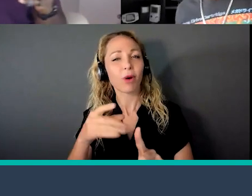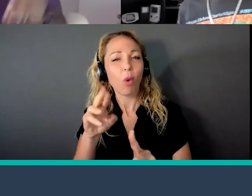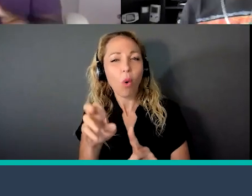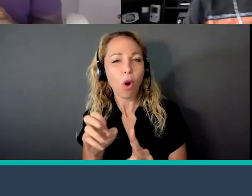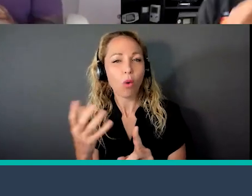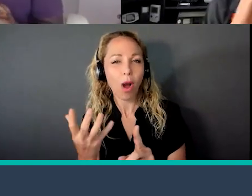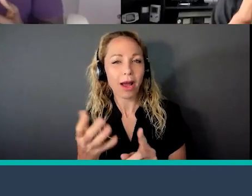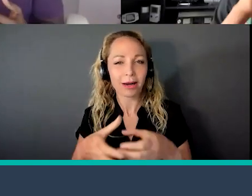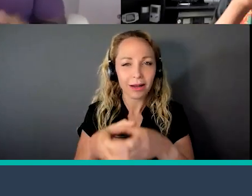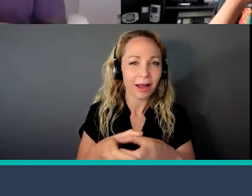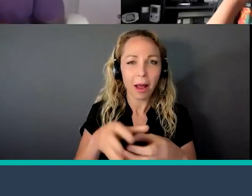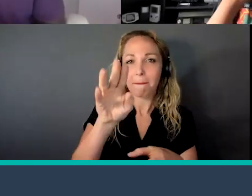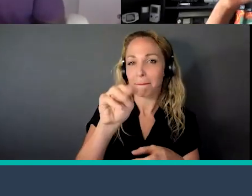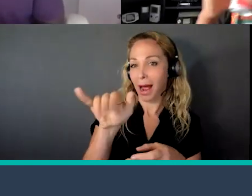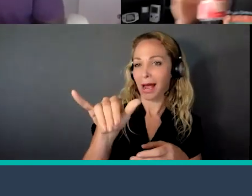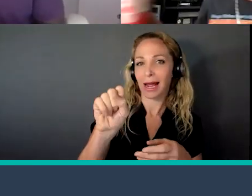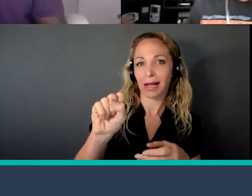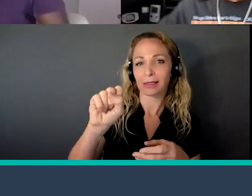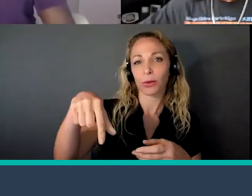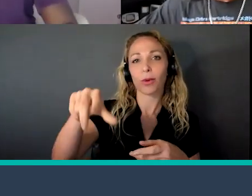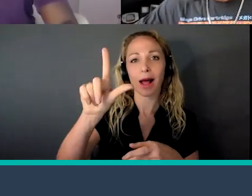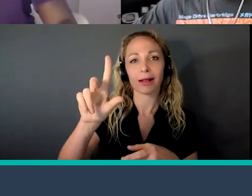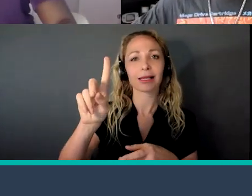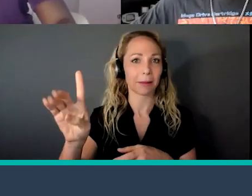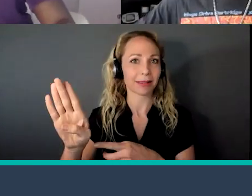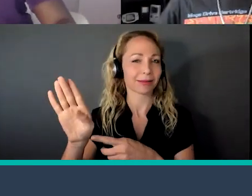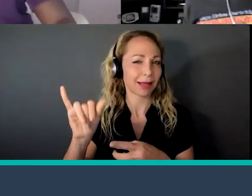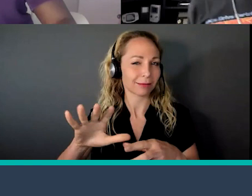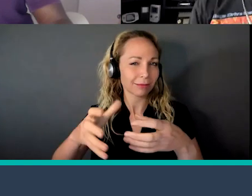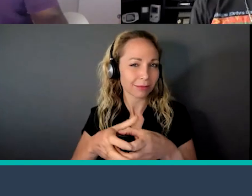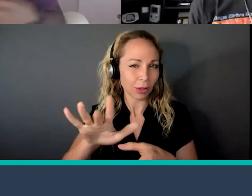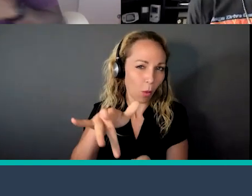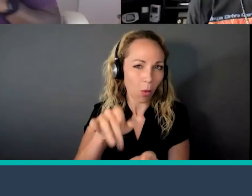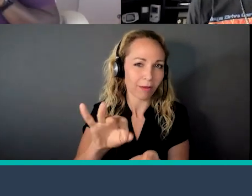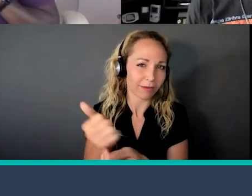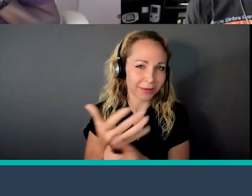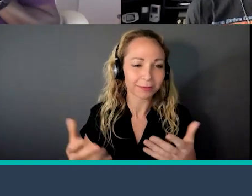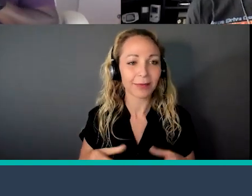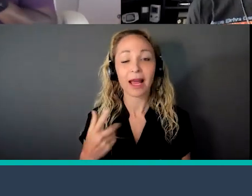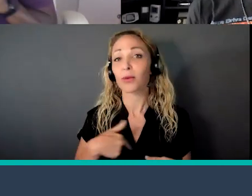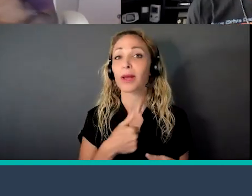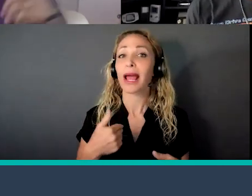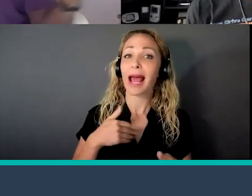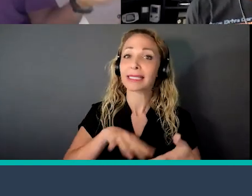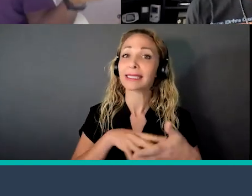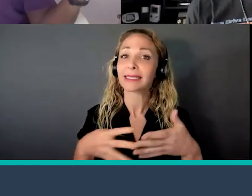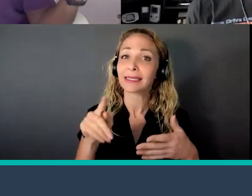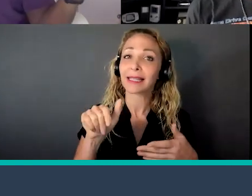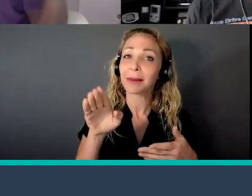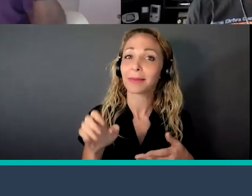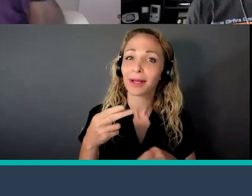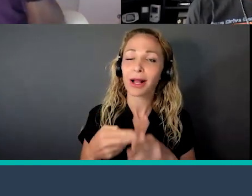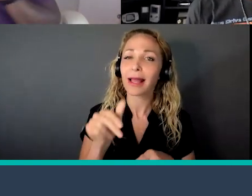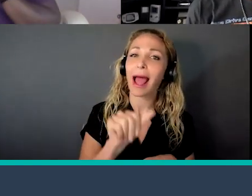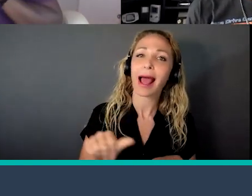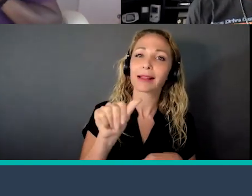AND FOR US WE HAVE A TABLE CALLED @ USER CONFIG, AND WE